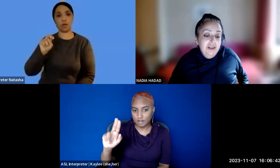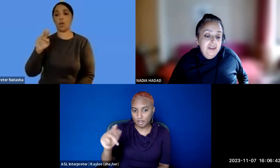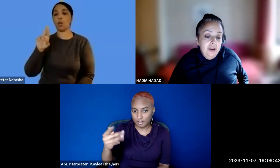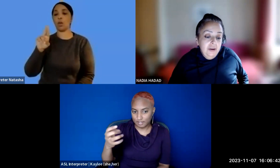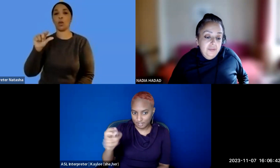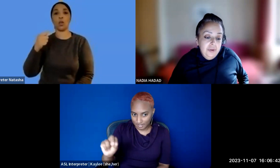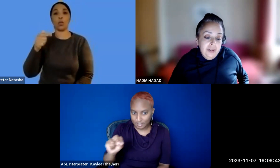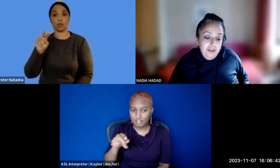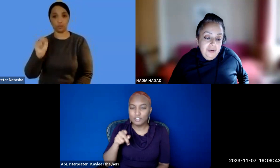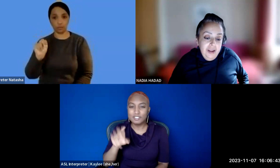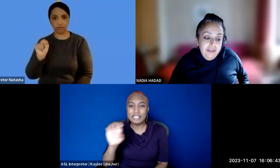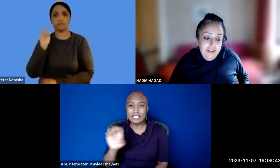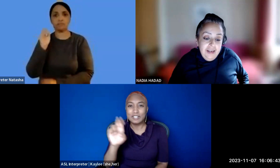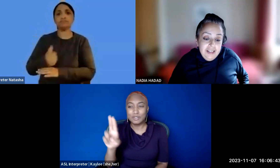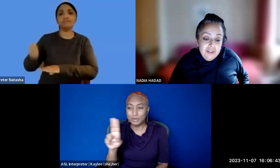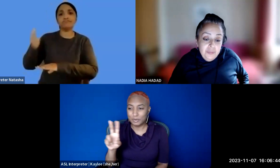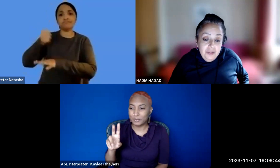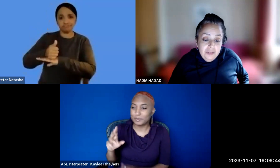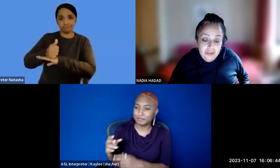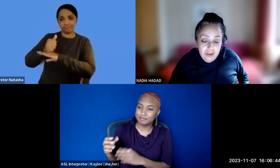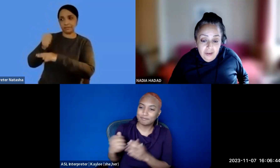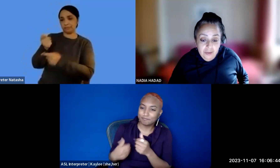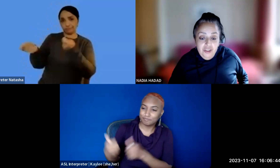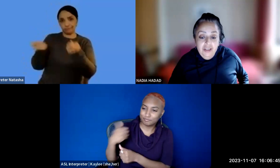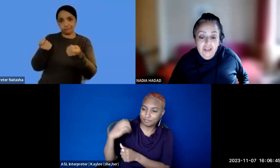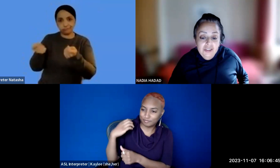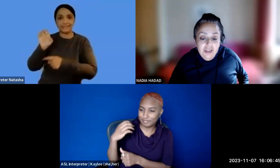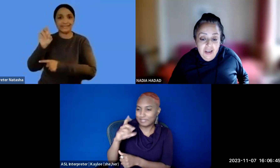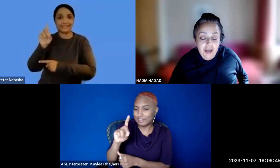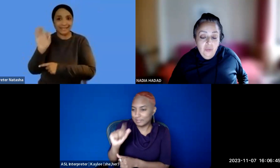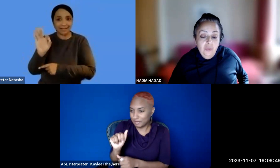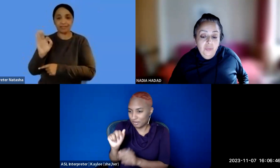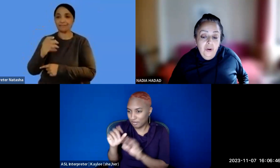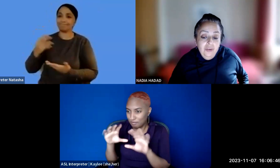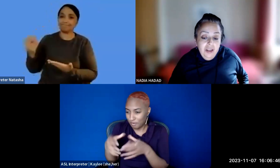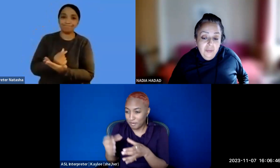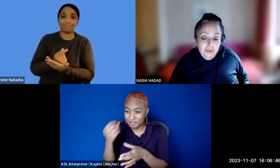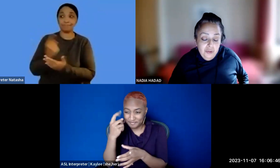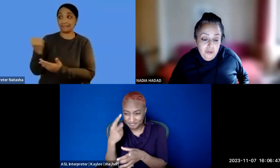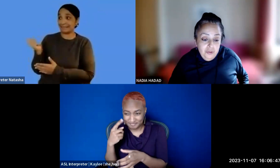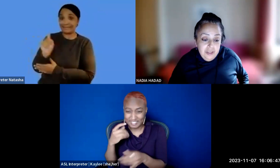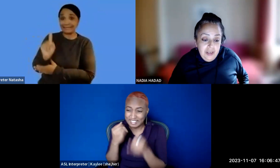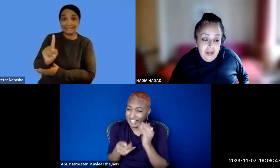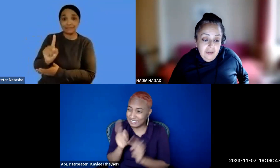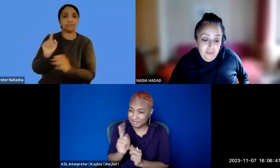Sadly, she had a last-minute change and won't be able to join us live.